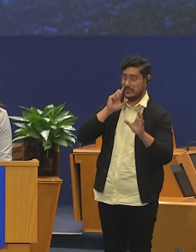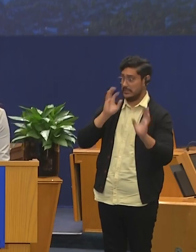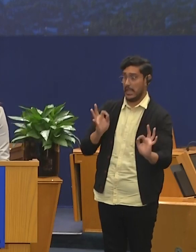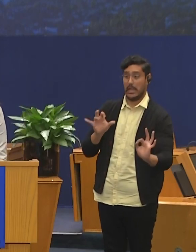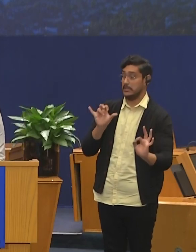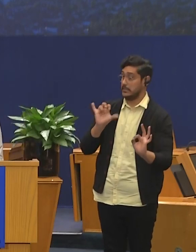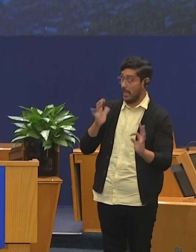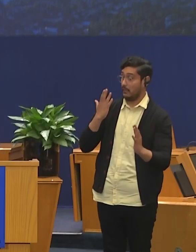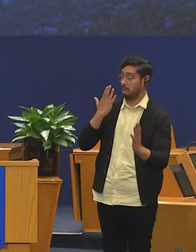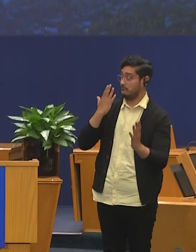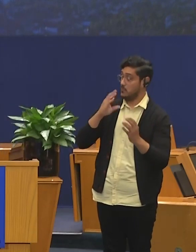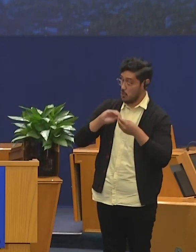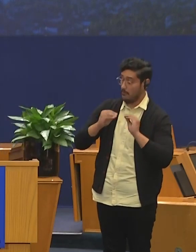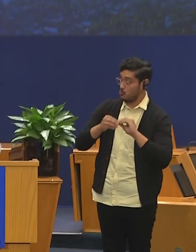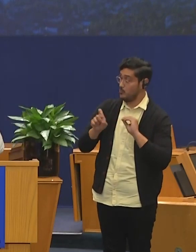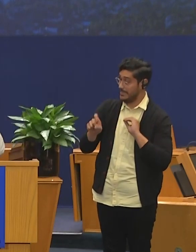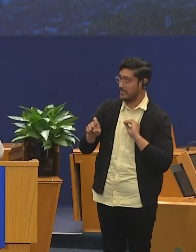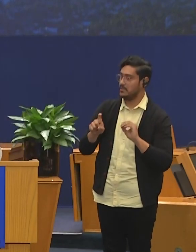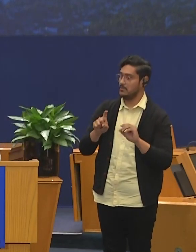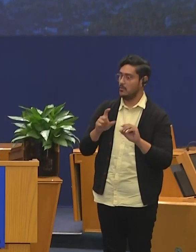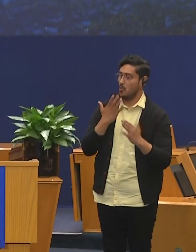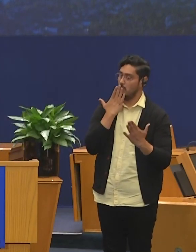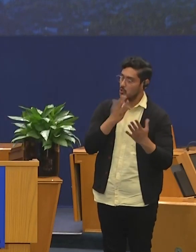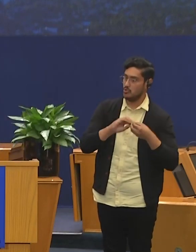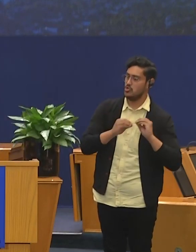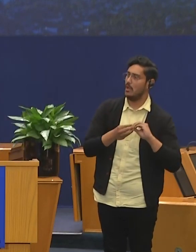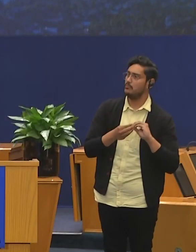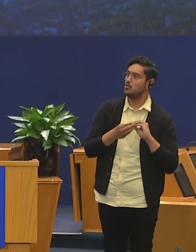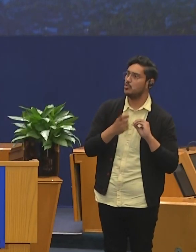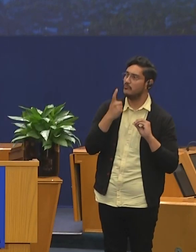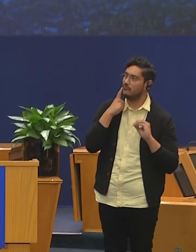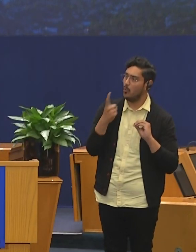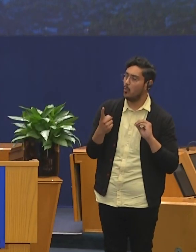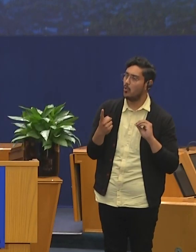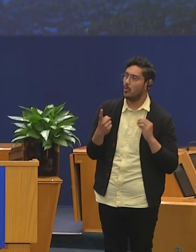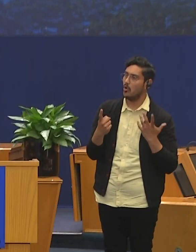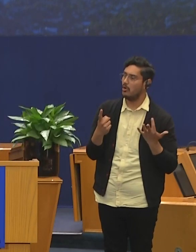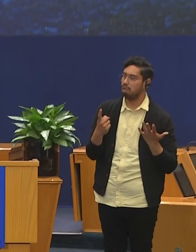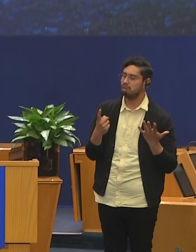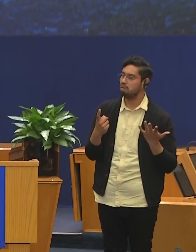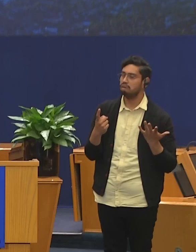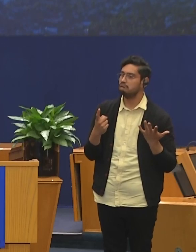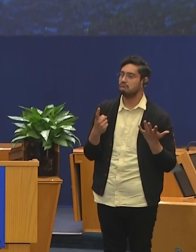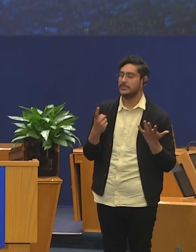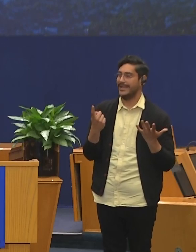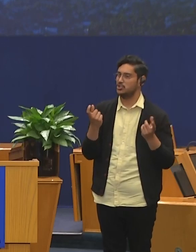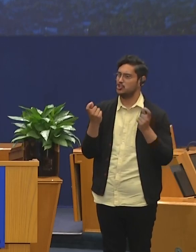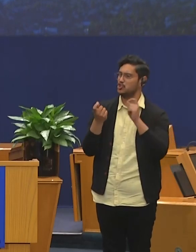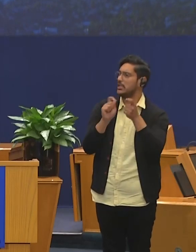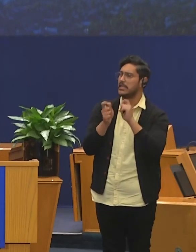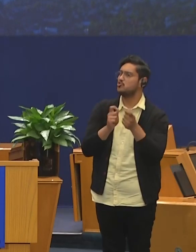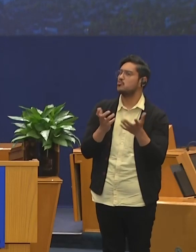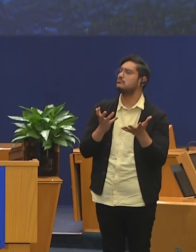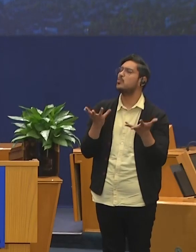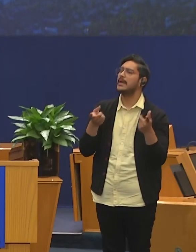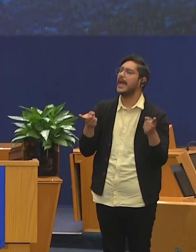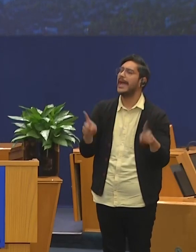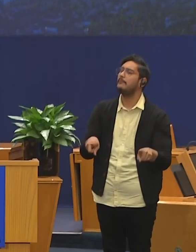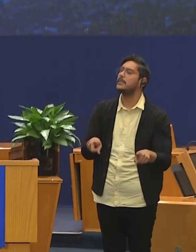ONLY A NUMBER THAT WAS NECESSARY